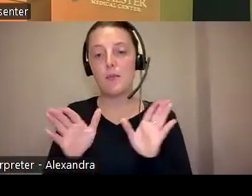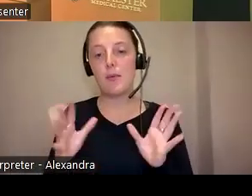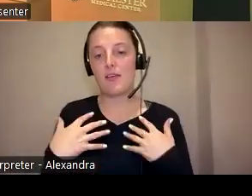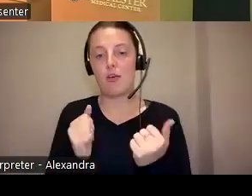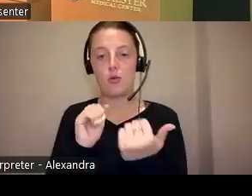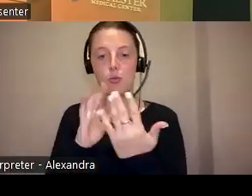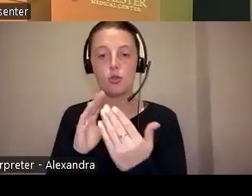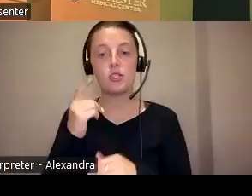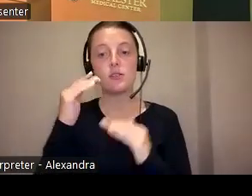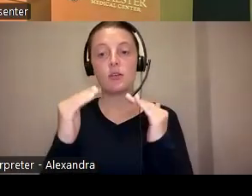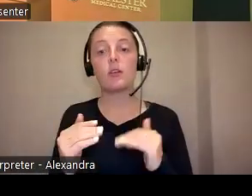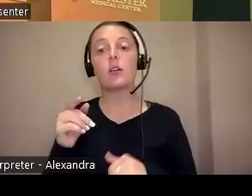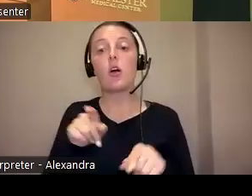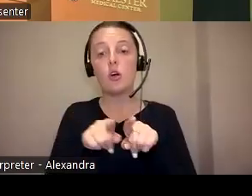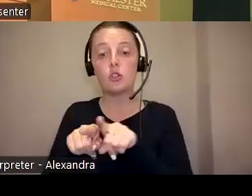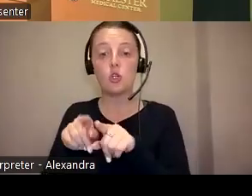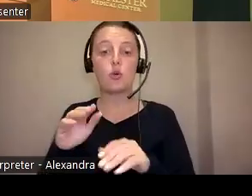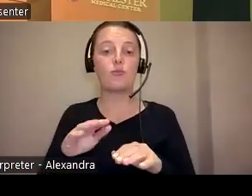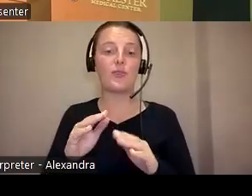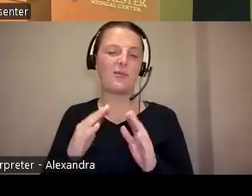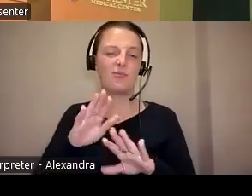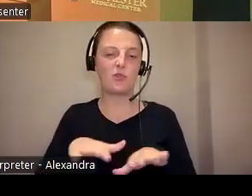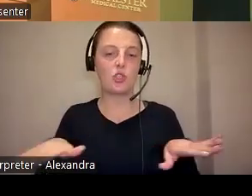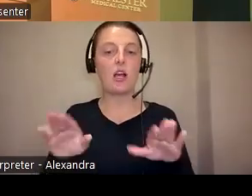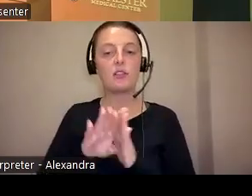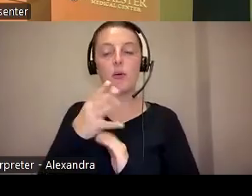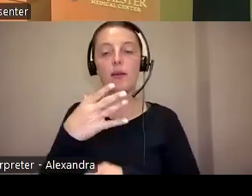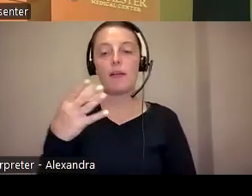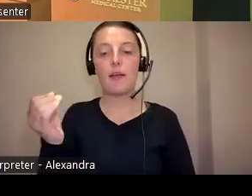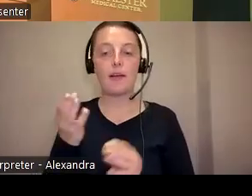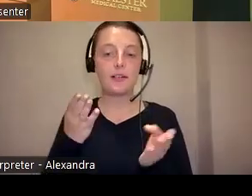and research. She founded the office of mental health promotion here in our department and has